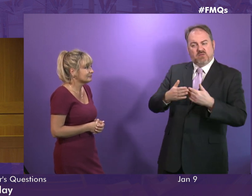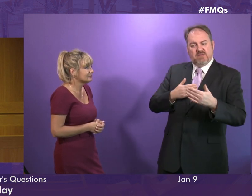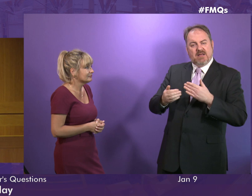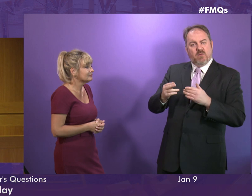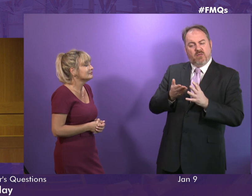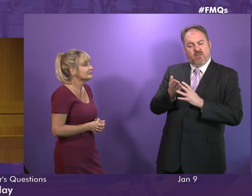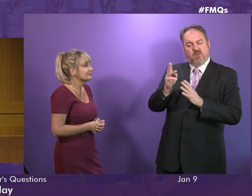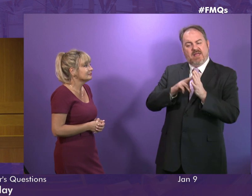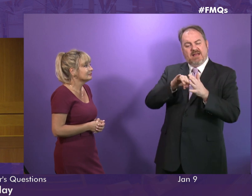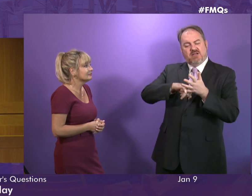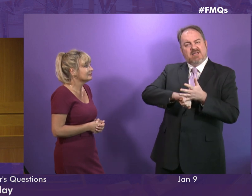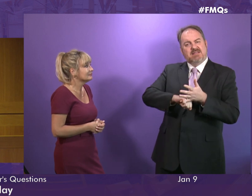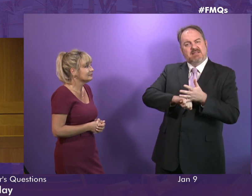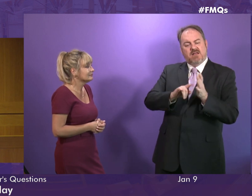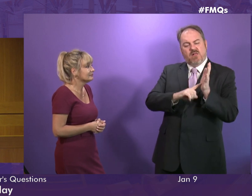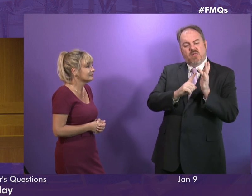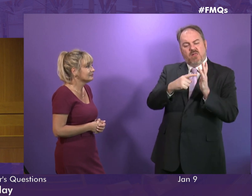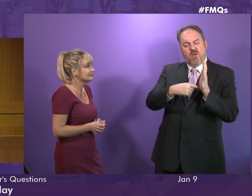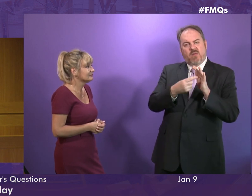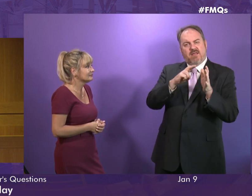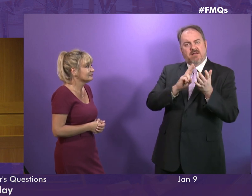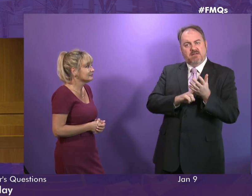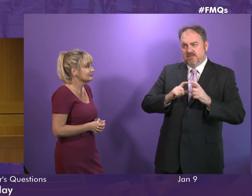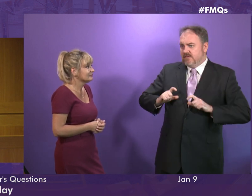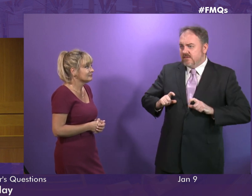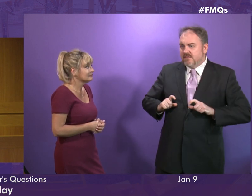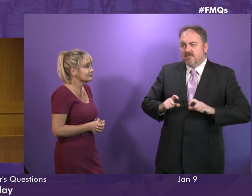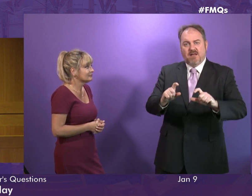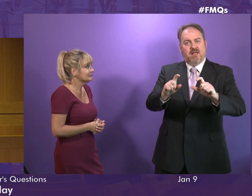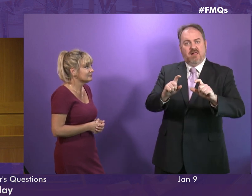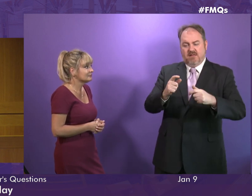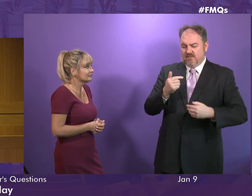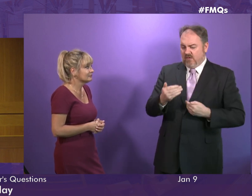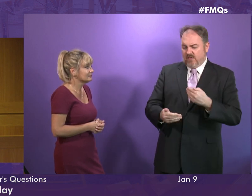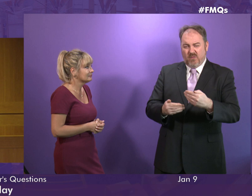Well, my constituent’s case still has not been resolved by NHS Lothian. She remains